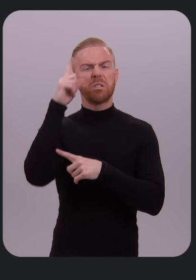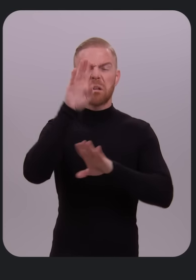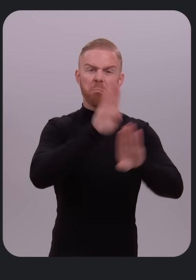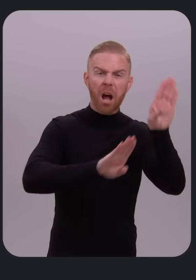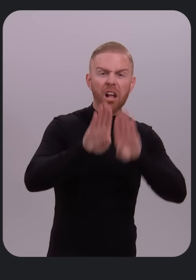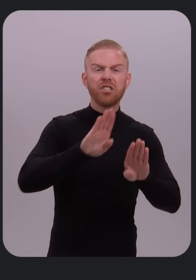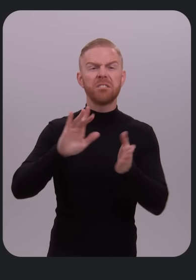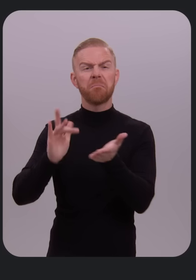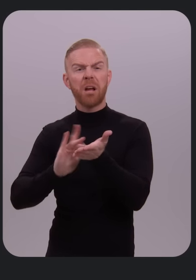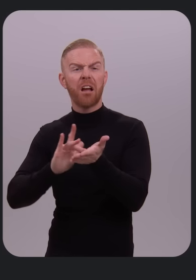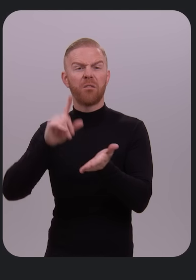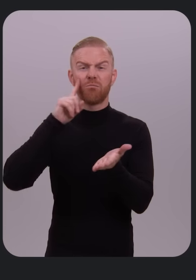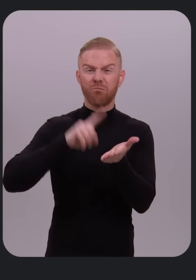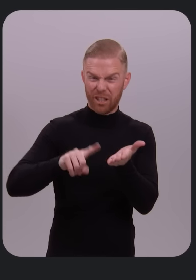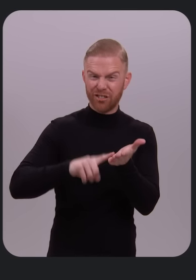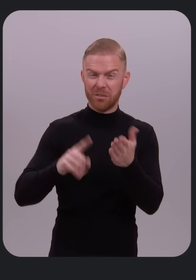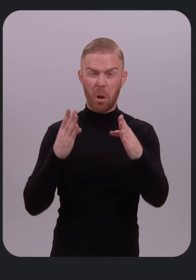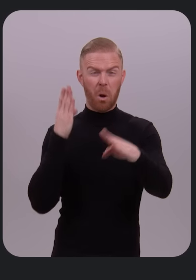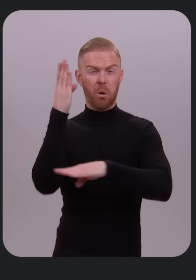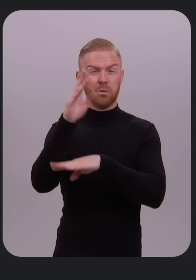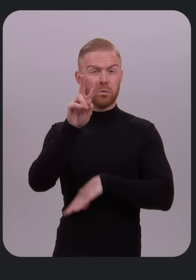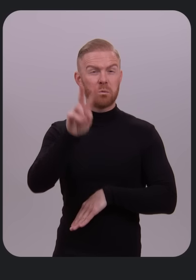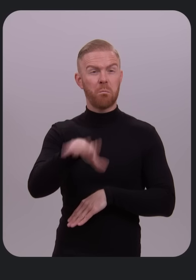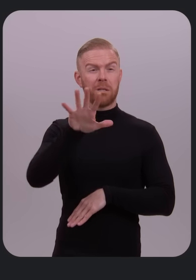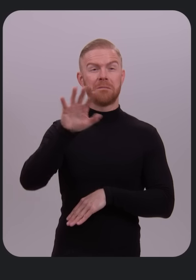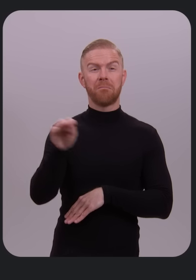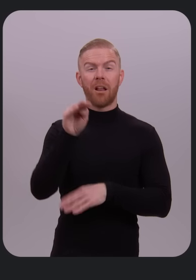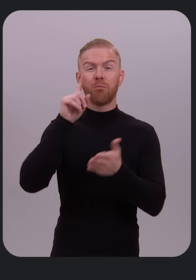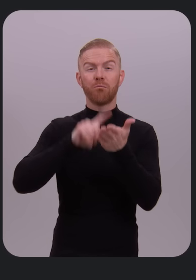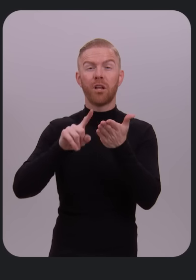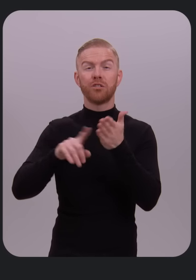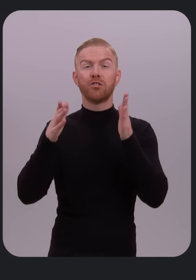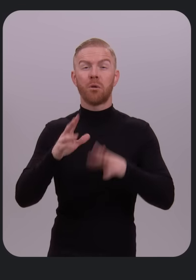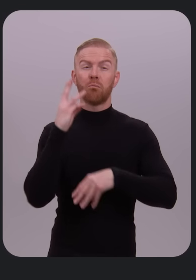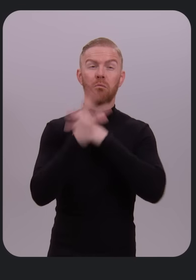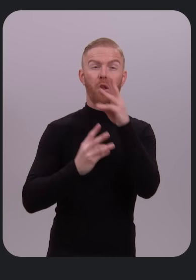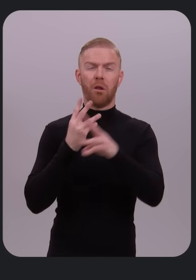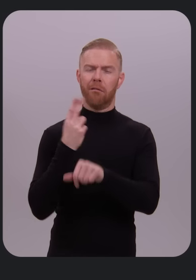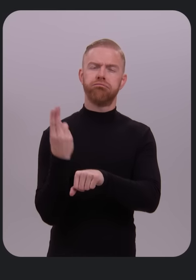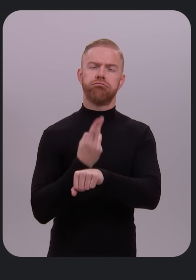with over 2.5 million researchers worldwide using it in their critical work.